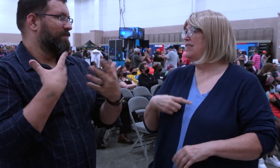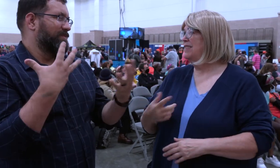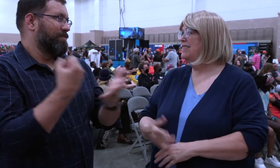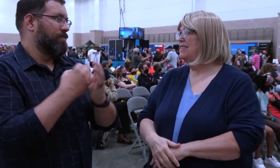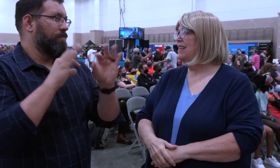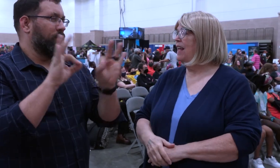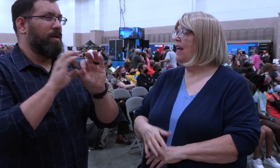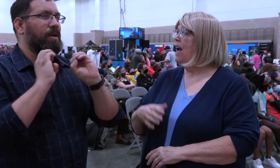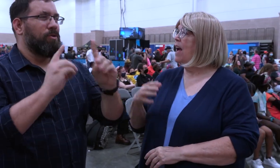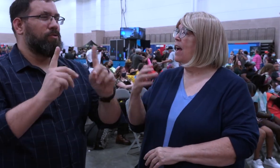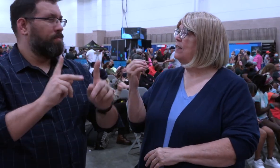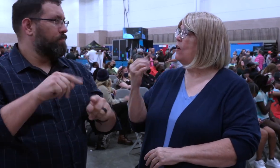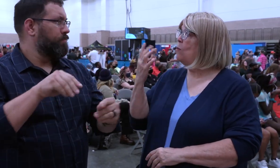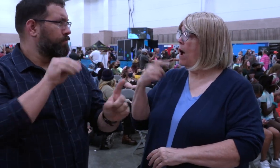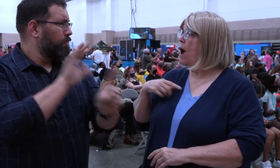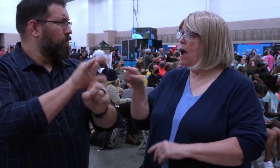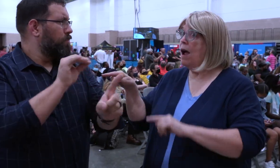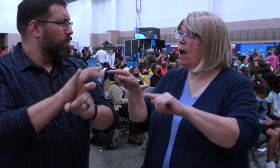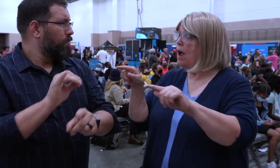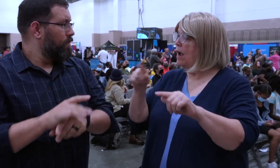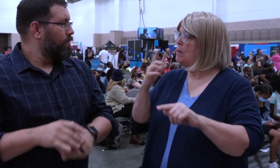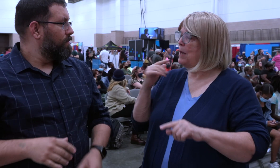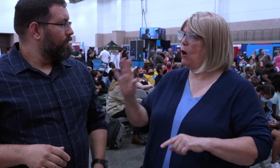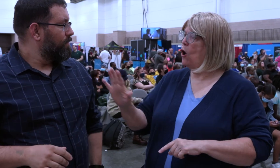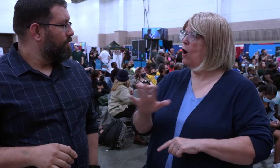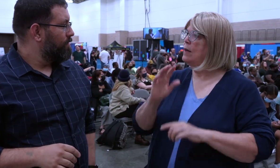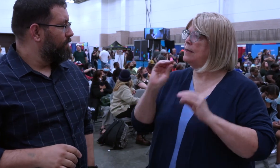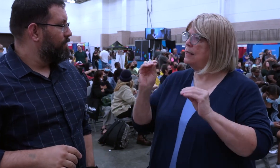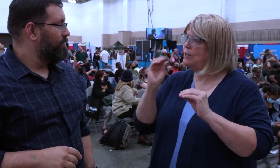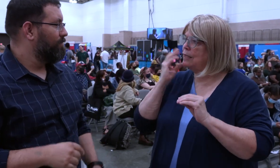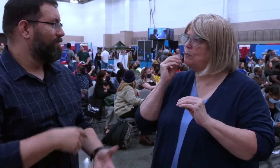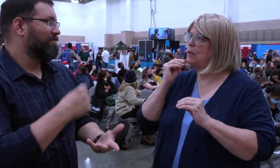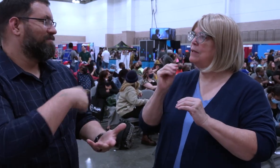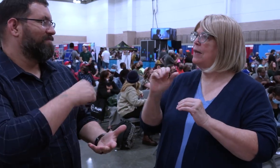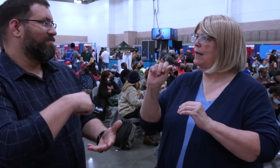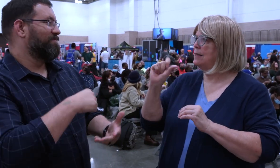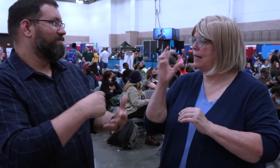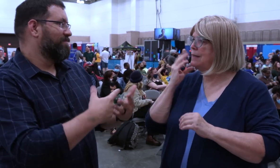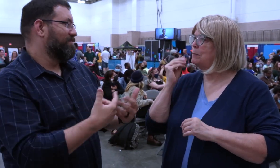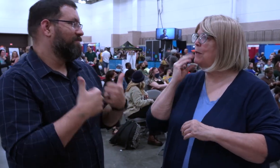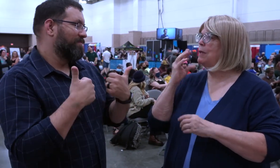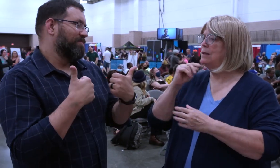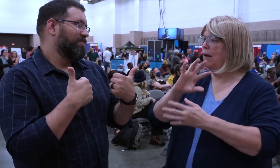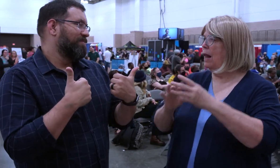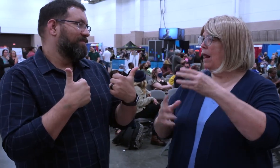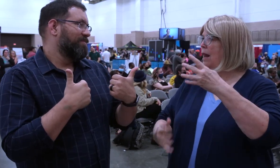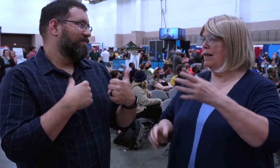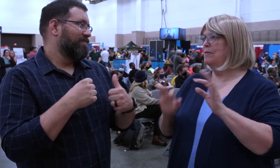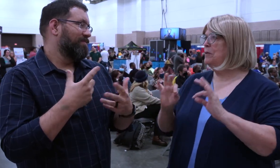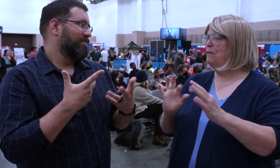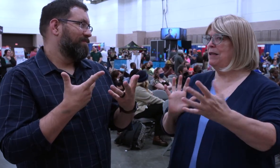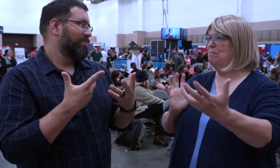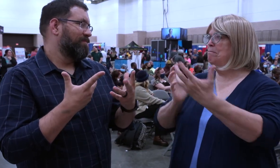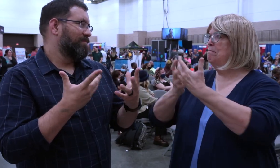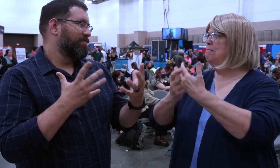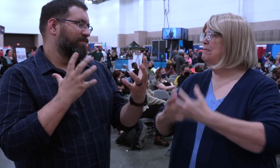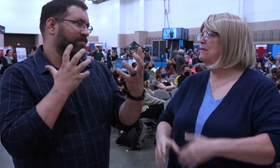It’s important to educate people, to expose them. We’re also looking for people with teaching experience and ASL experience. It aligns with our goals.